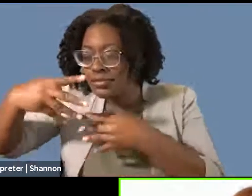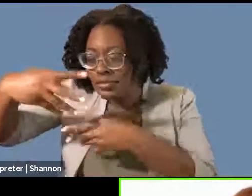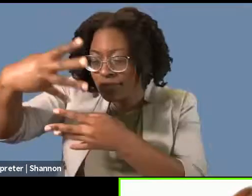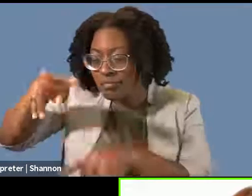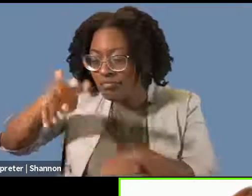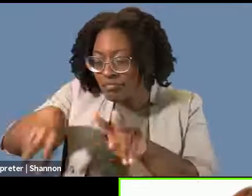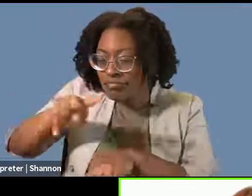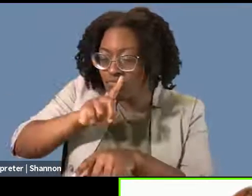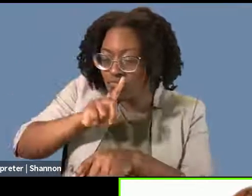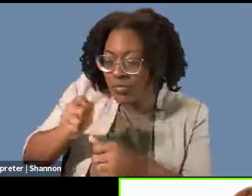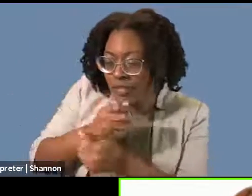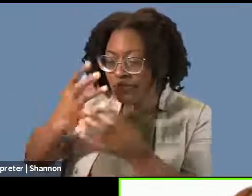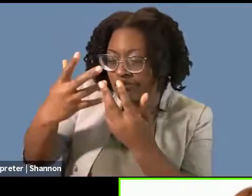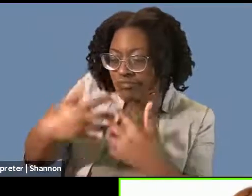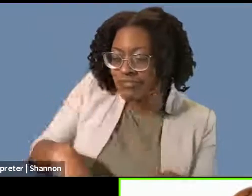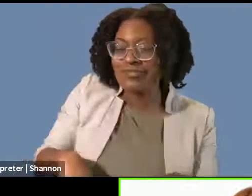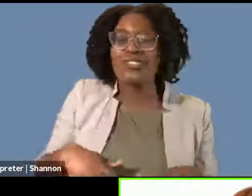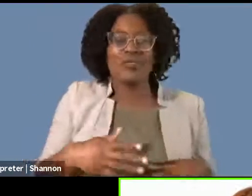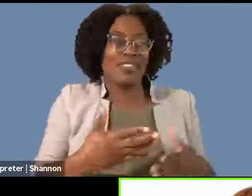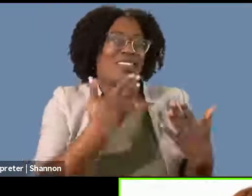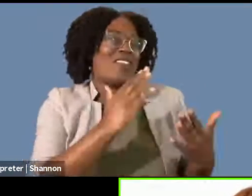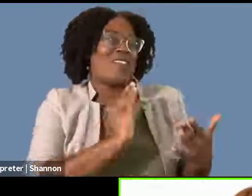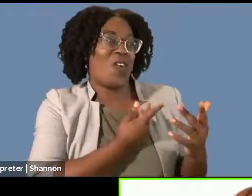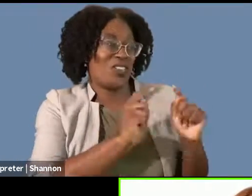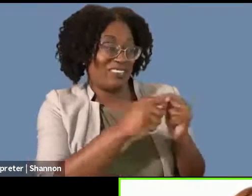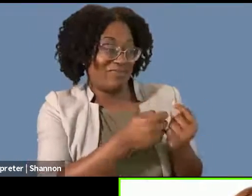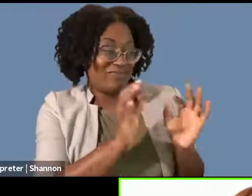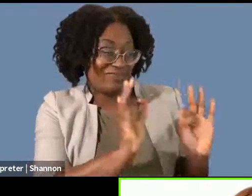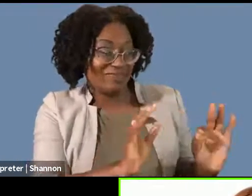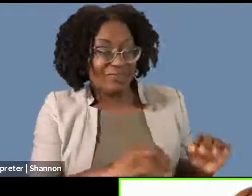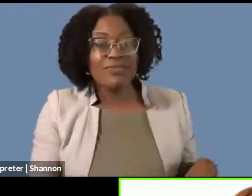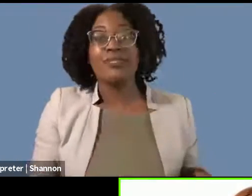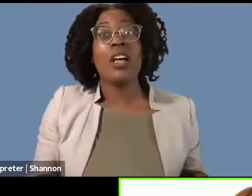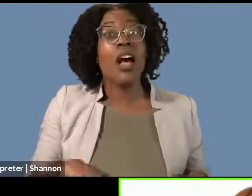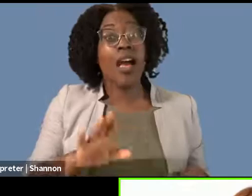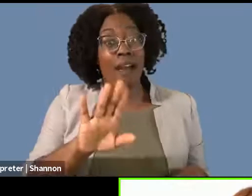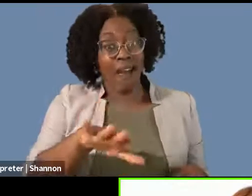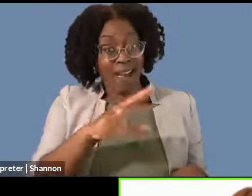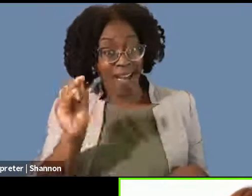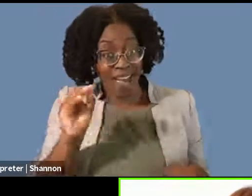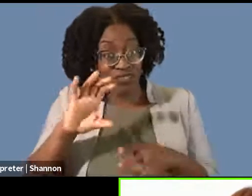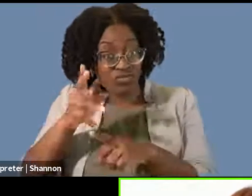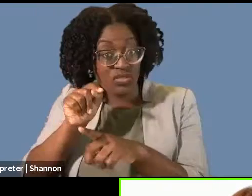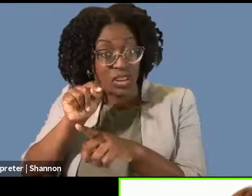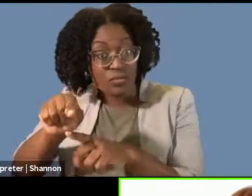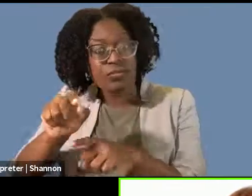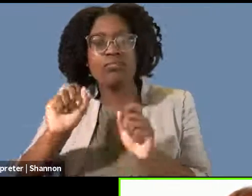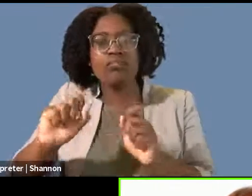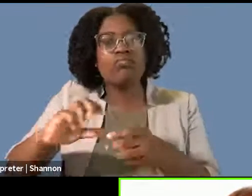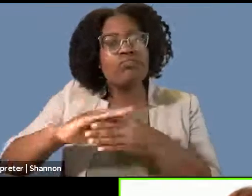the chat, please, do share what you are thinking about and learning and let us know what's really